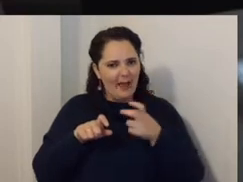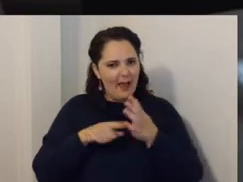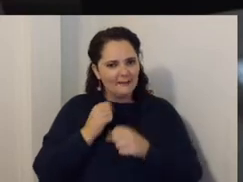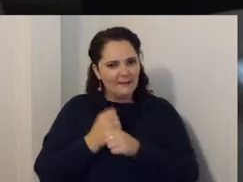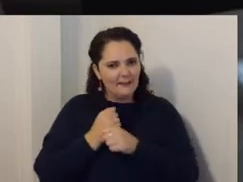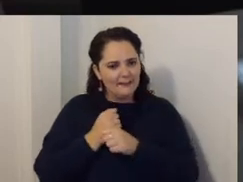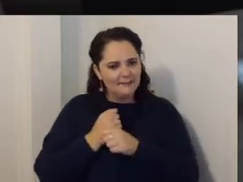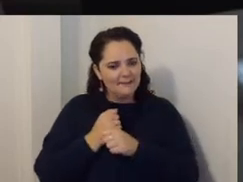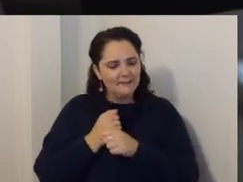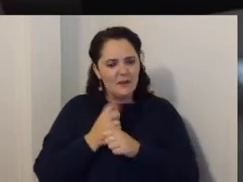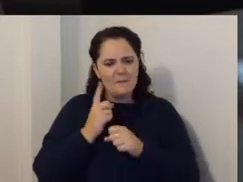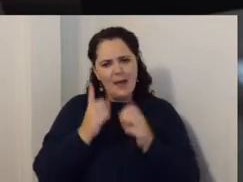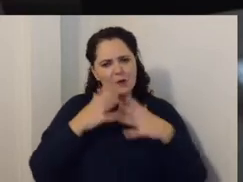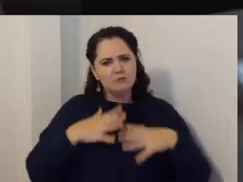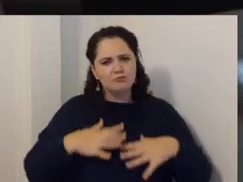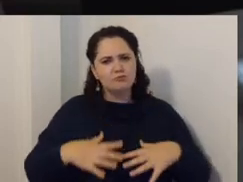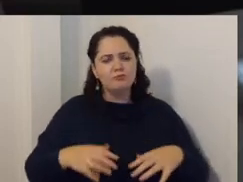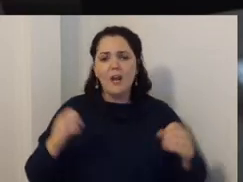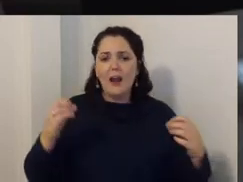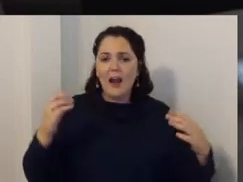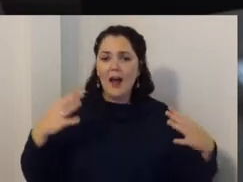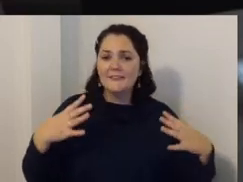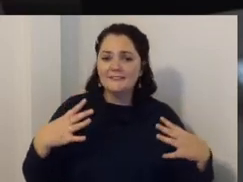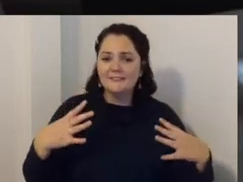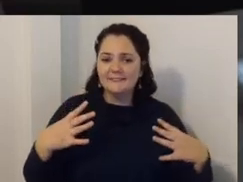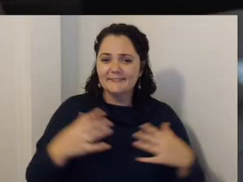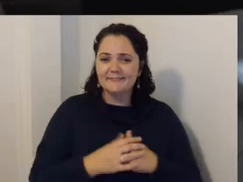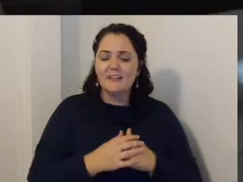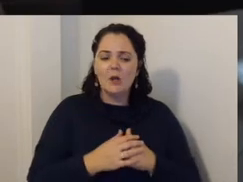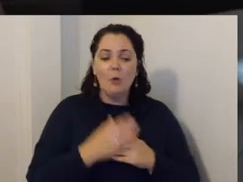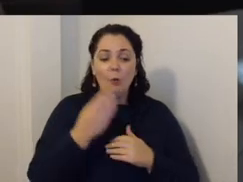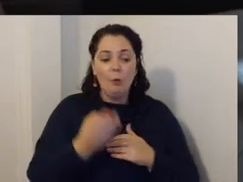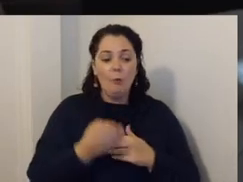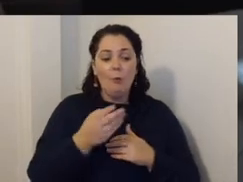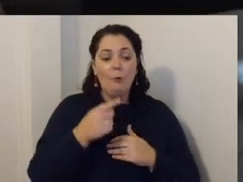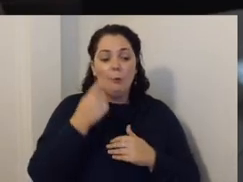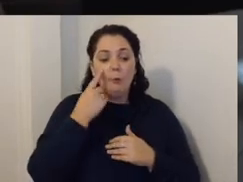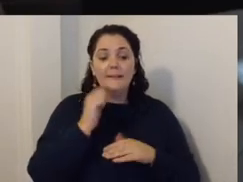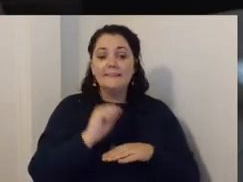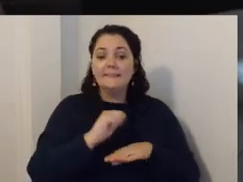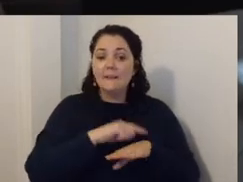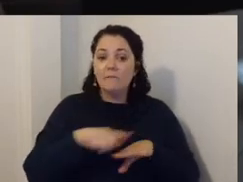movements and then really look at the way for example Atticus's ankle and his foot come right